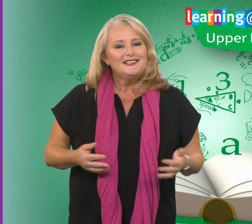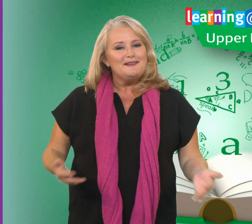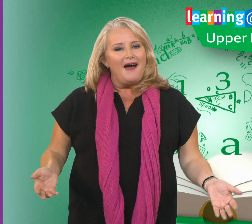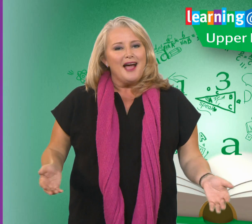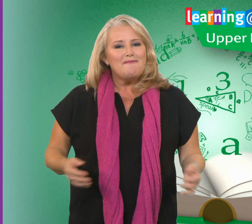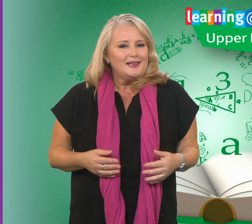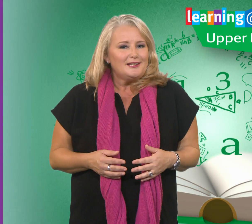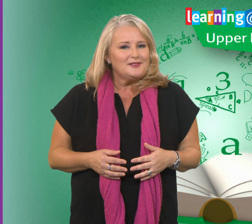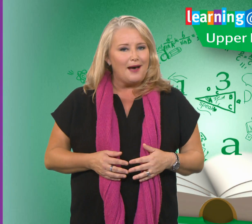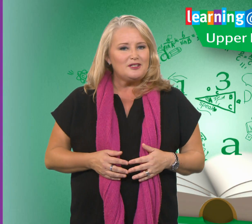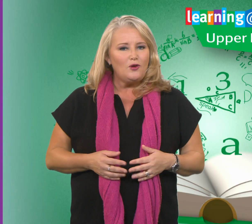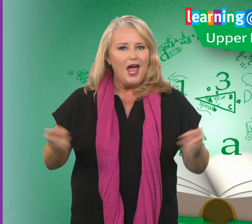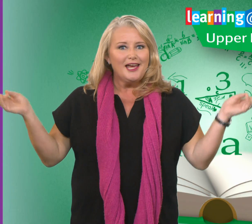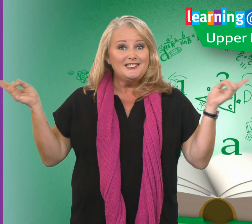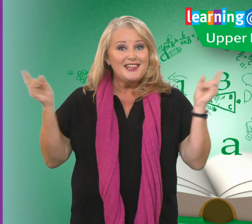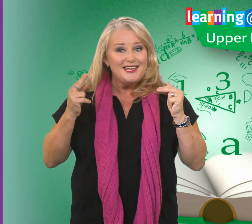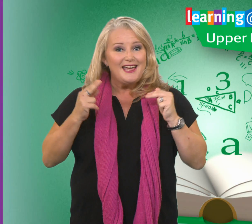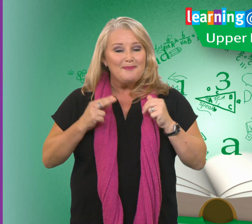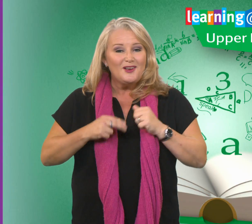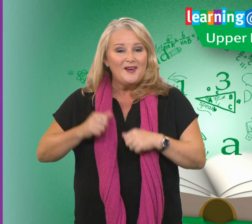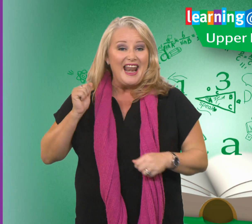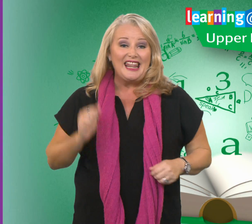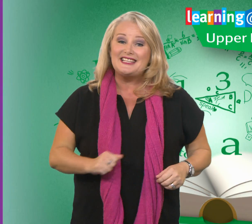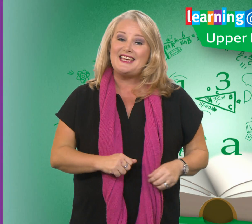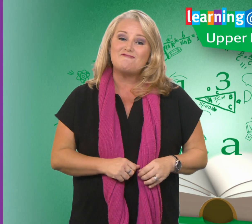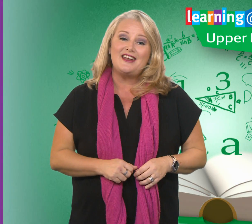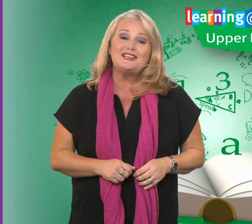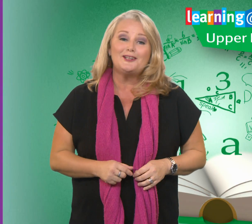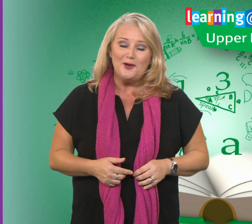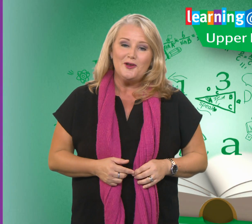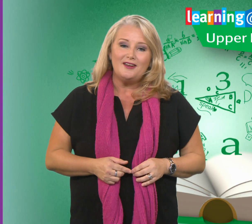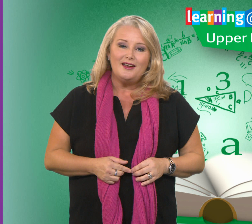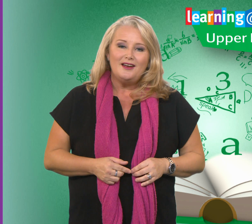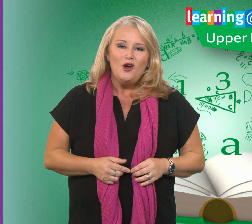Sit back, make yourselves comfortable, thinking caps on, and let's get ready to learn.